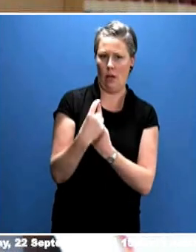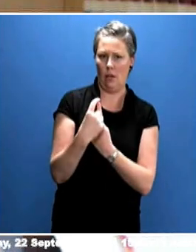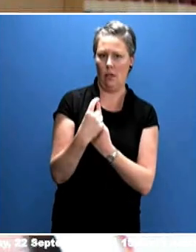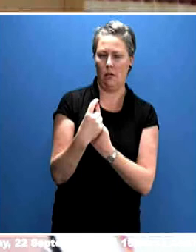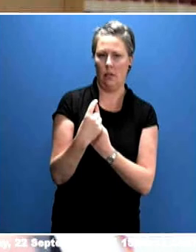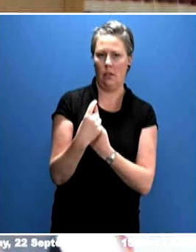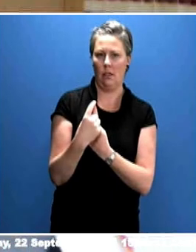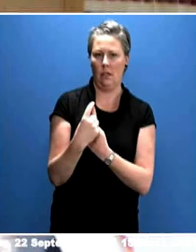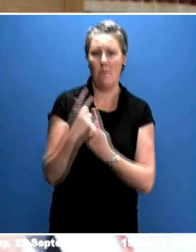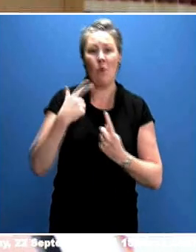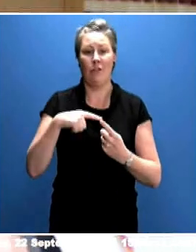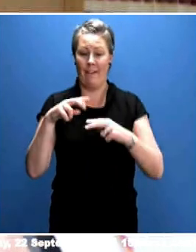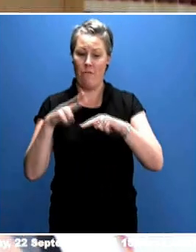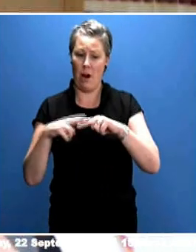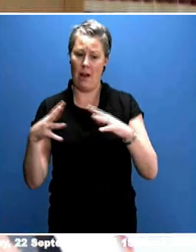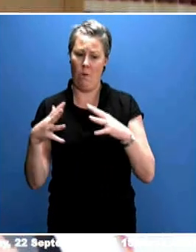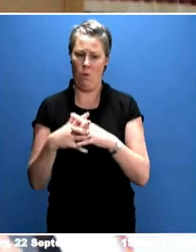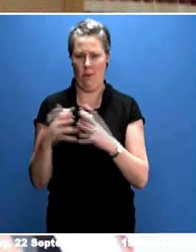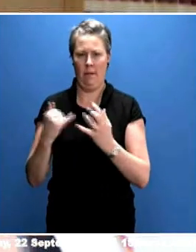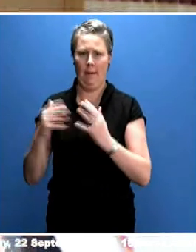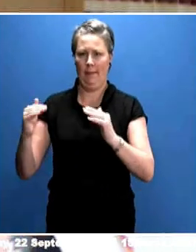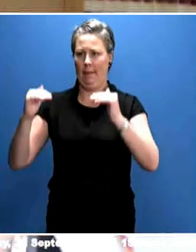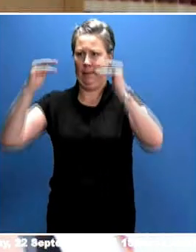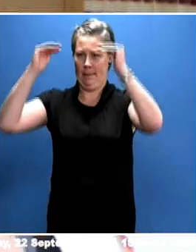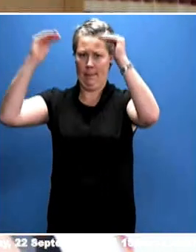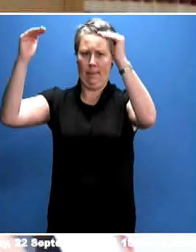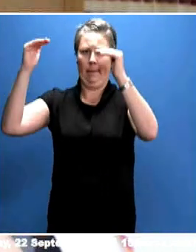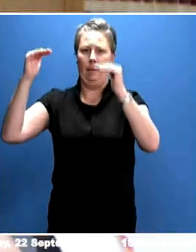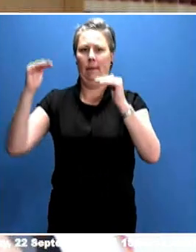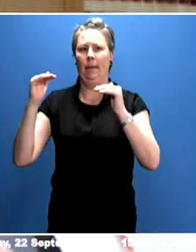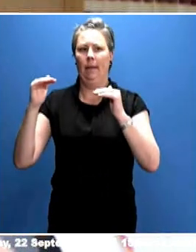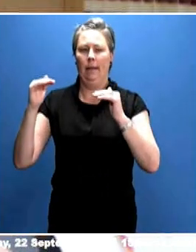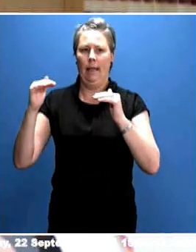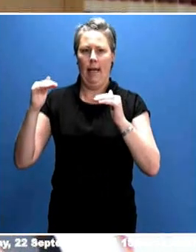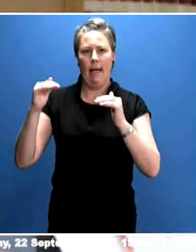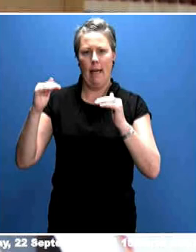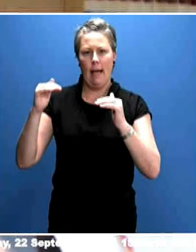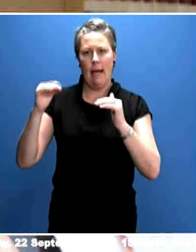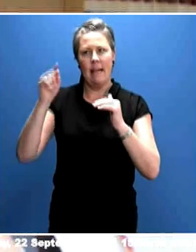Because the framework is quite high level and really encourages the